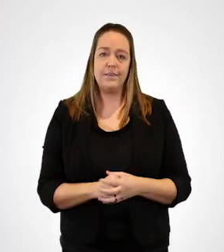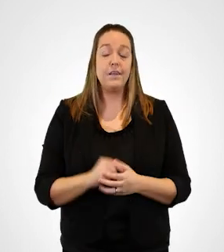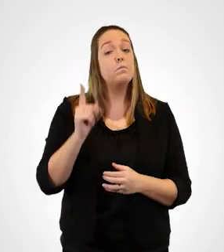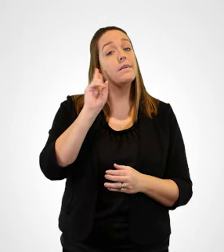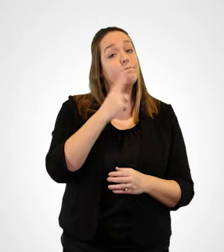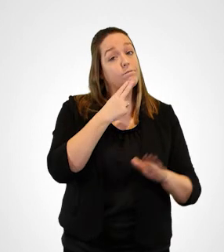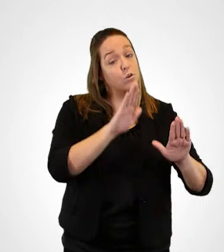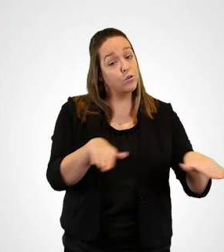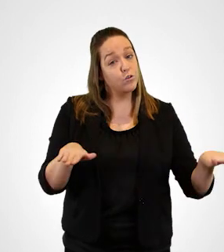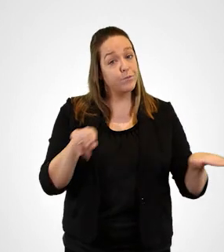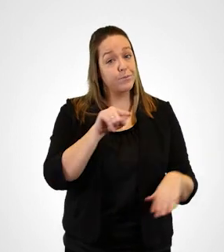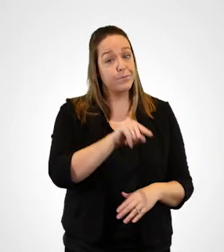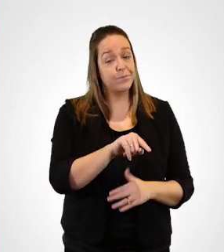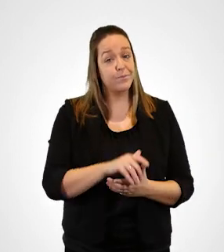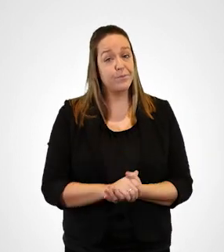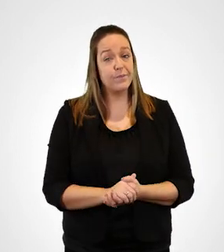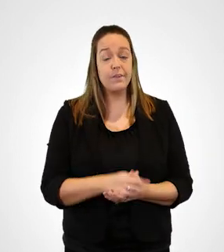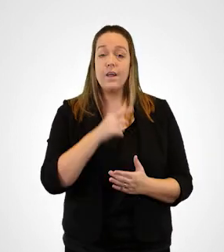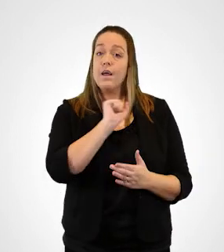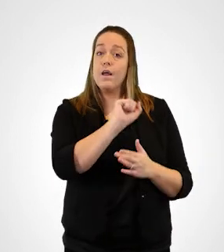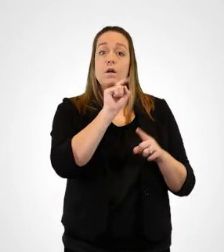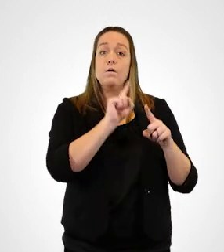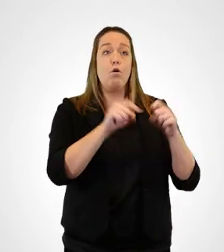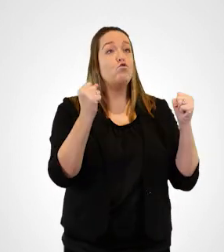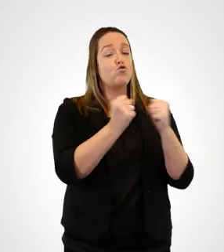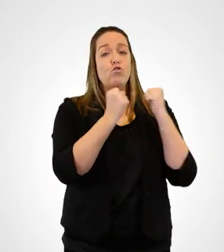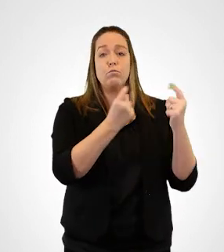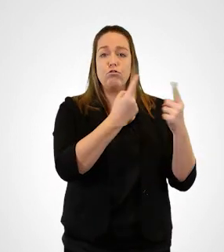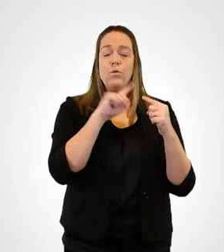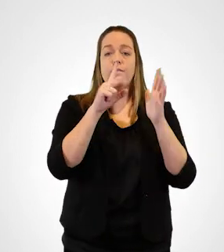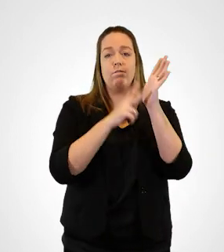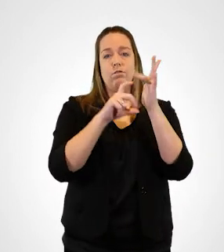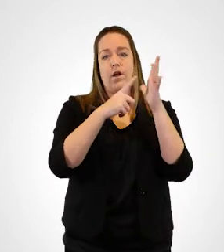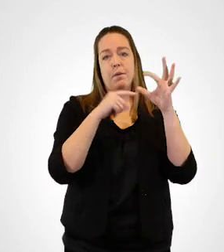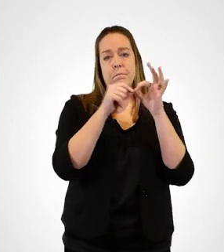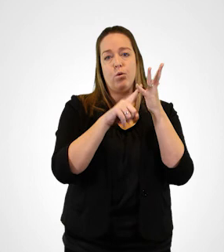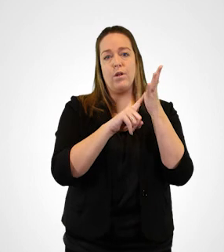But for deaf children actually the strongest predictor is vocabulary